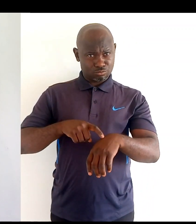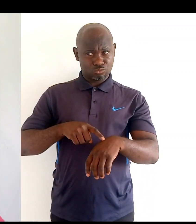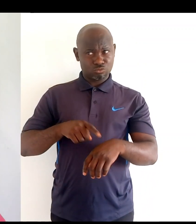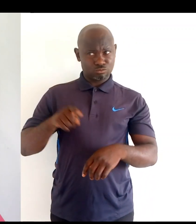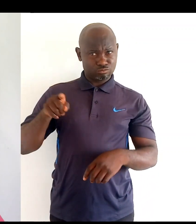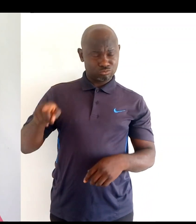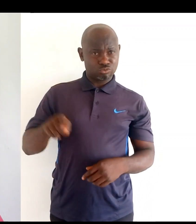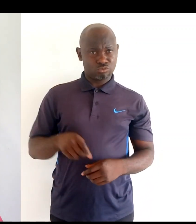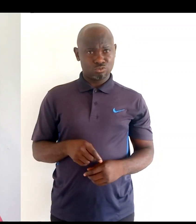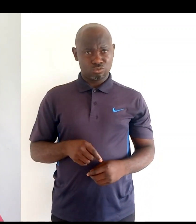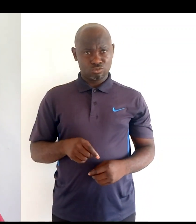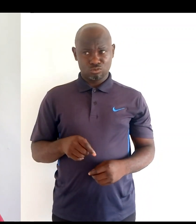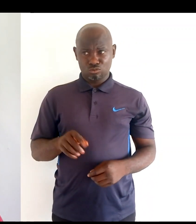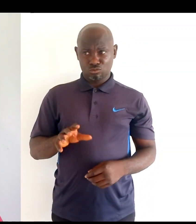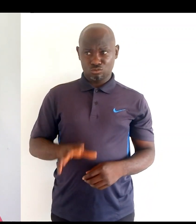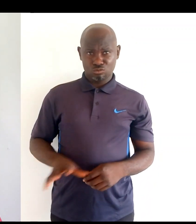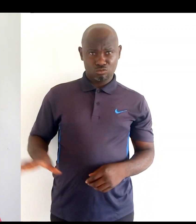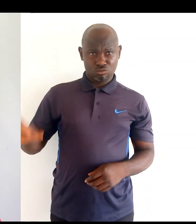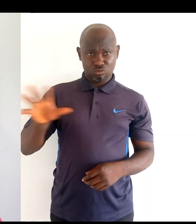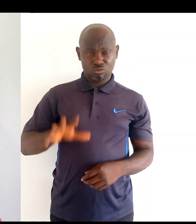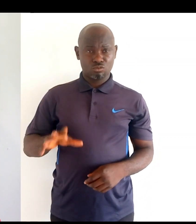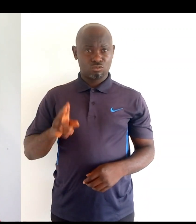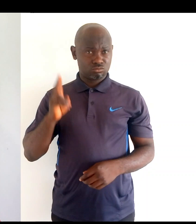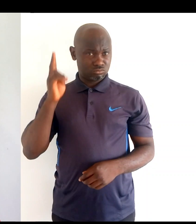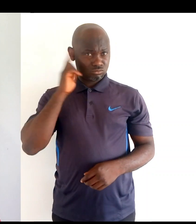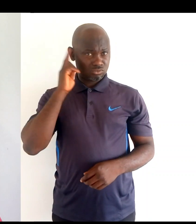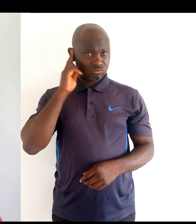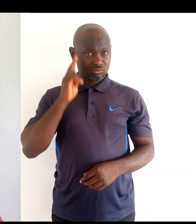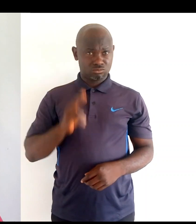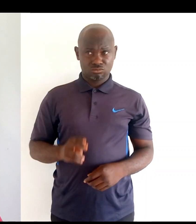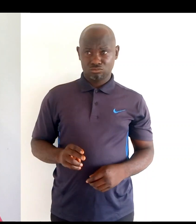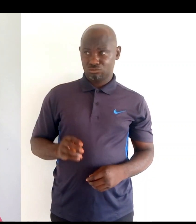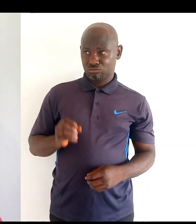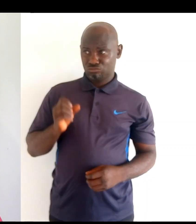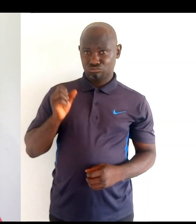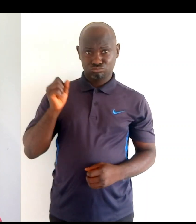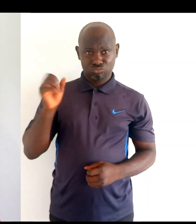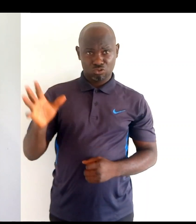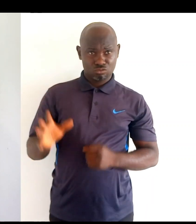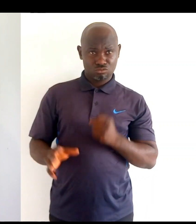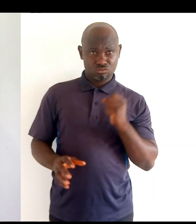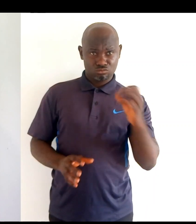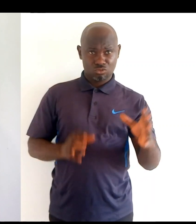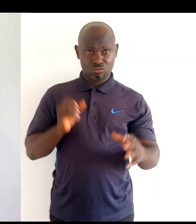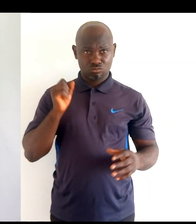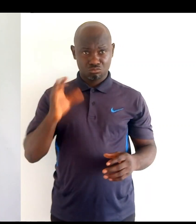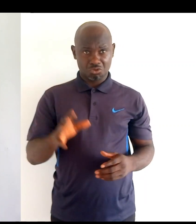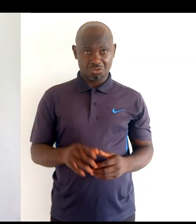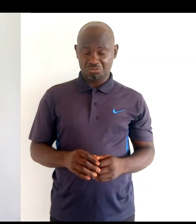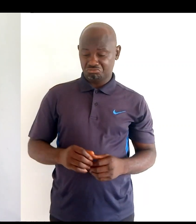I might not be able to discuss all the disadvantages of multilingualism in Africa.